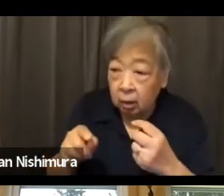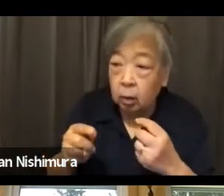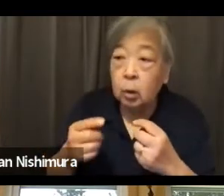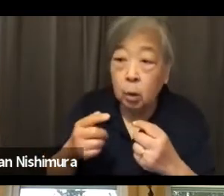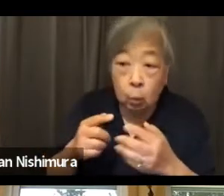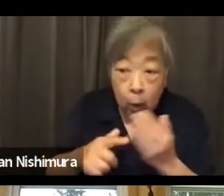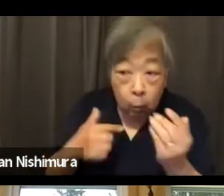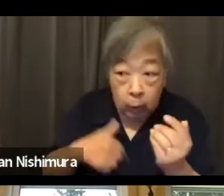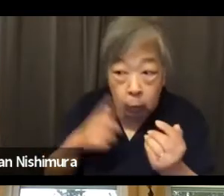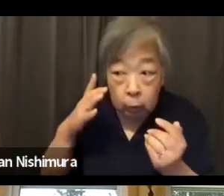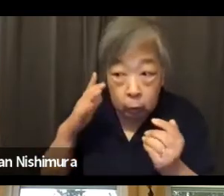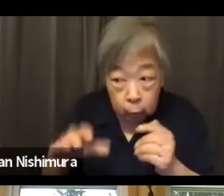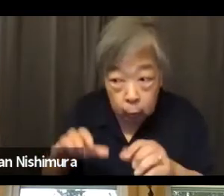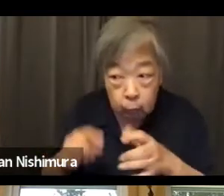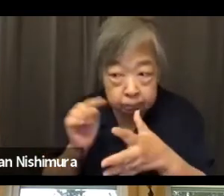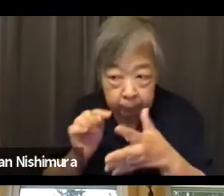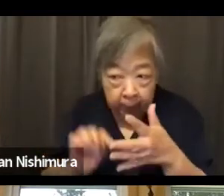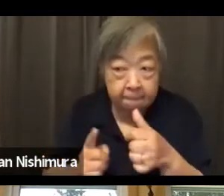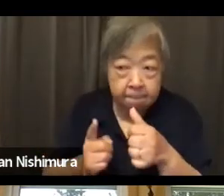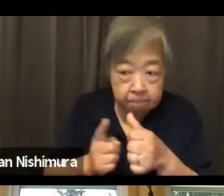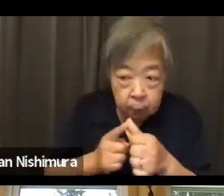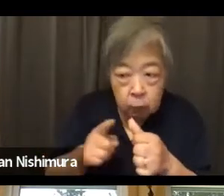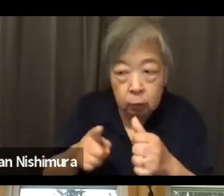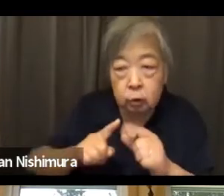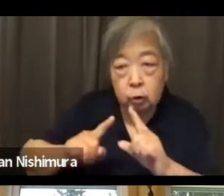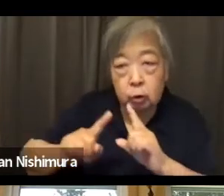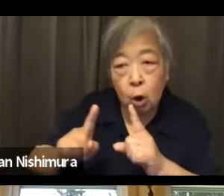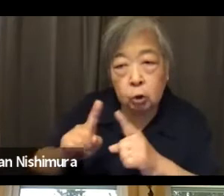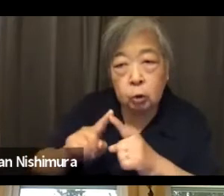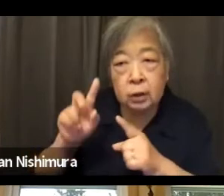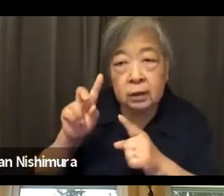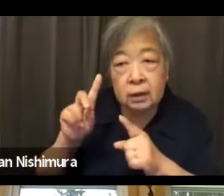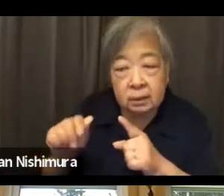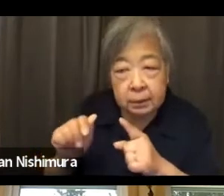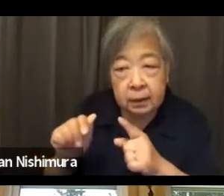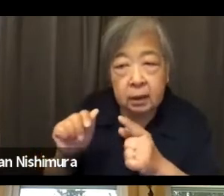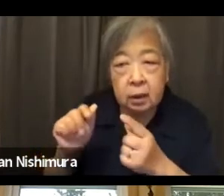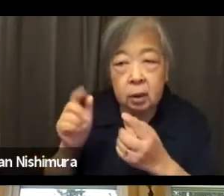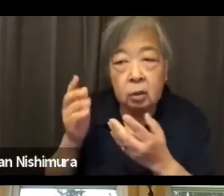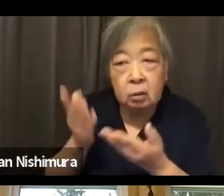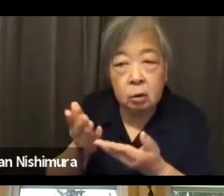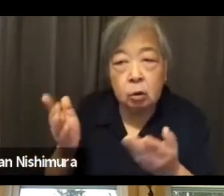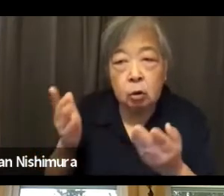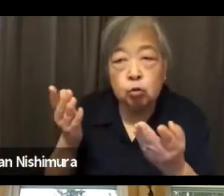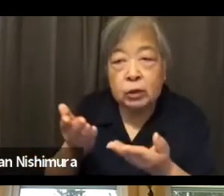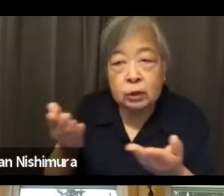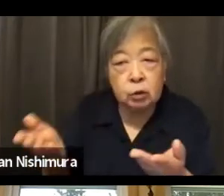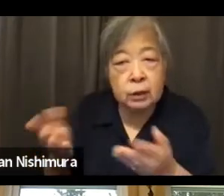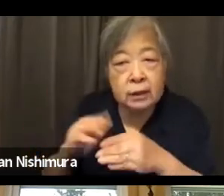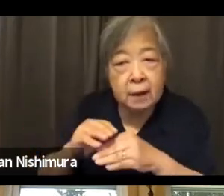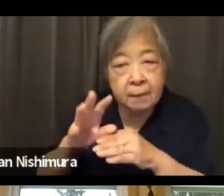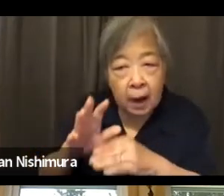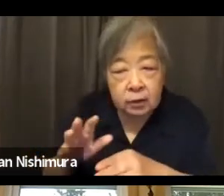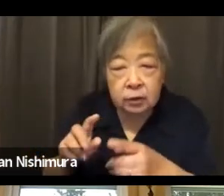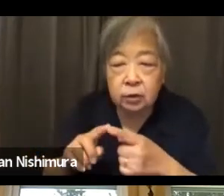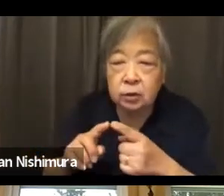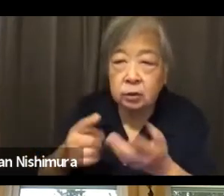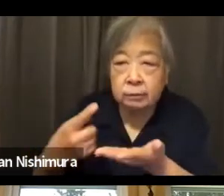First you'll talk with your disability accommodations resources adviser, talk through the accommodation form.